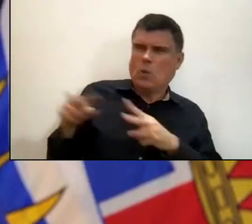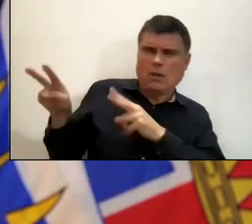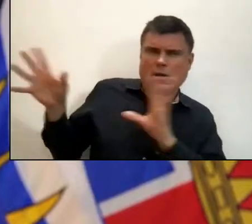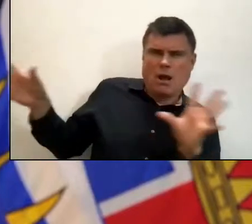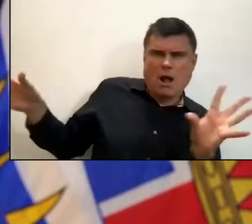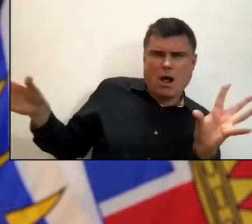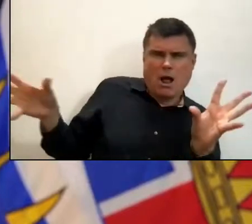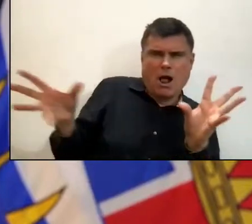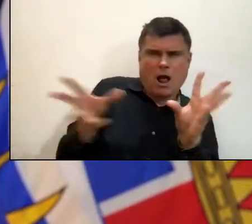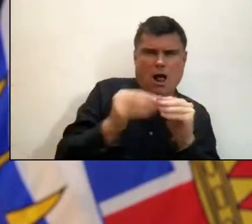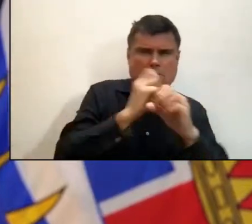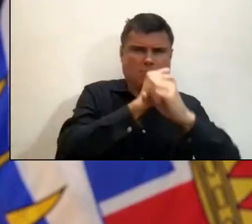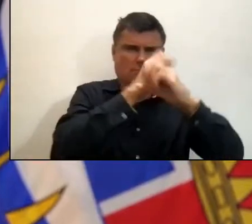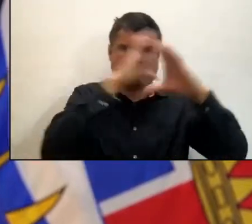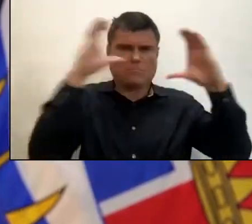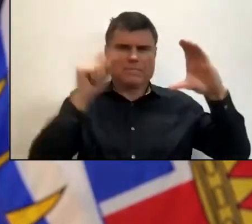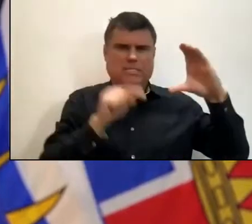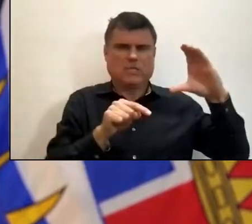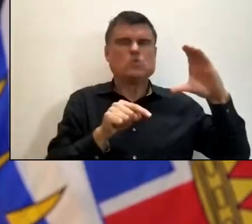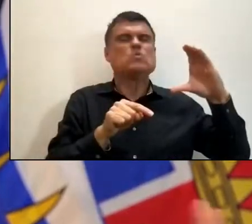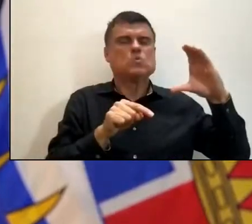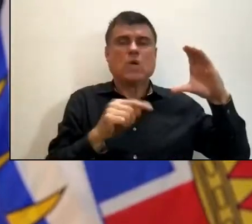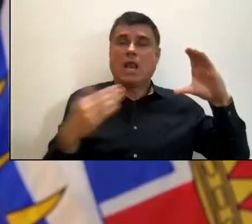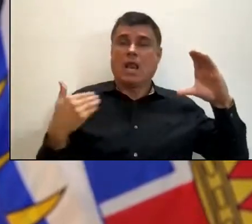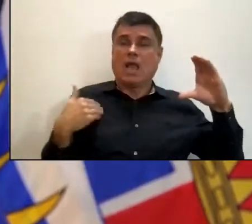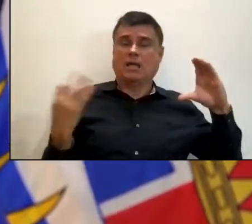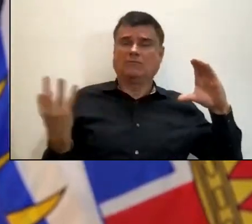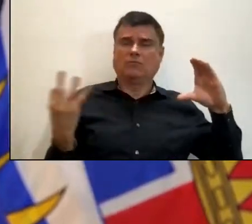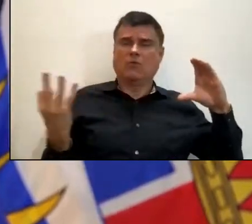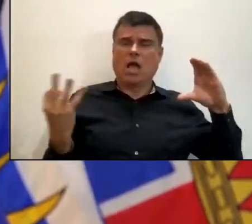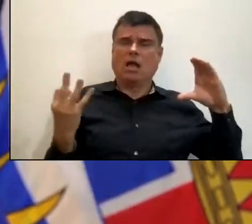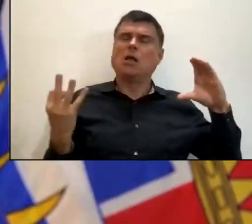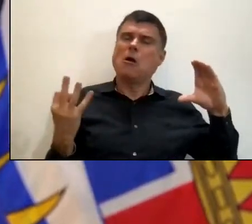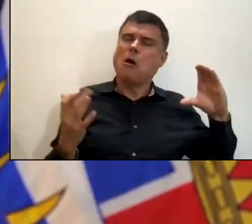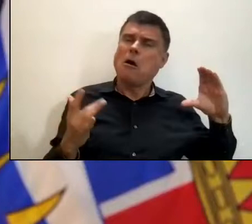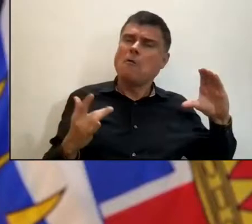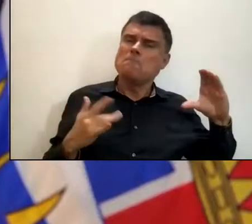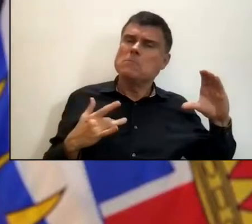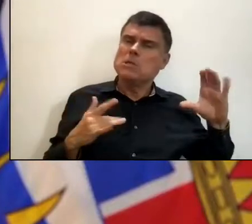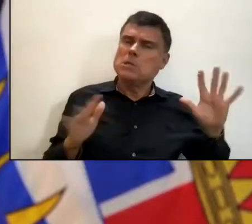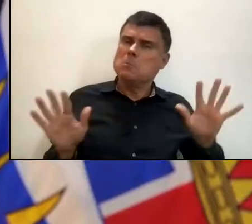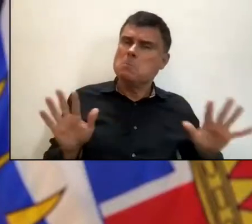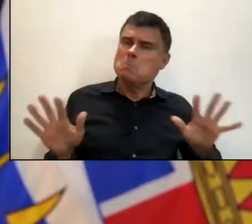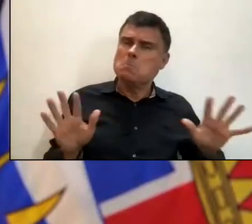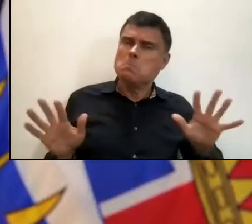We were in a place on Friday where looking at where we had